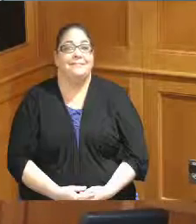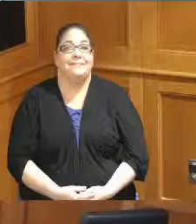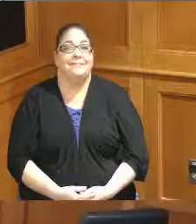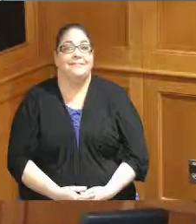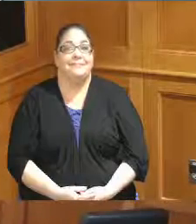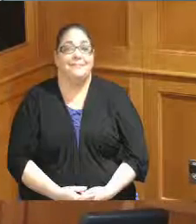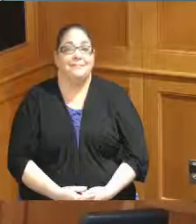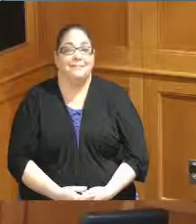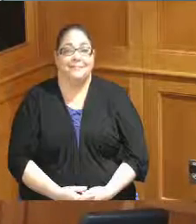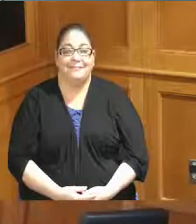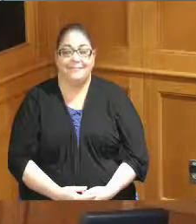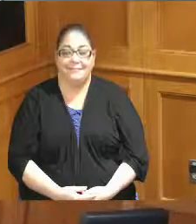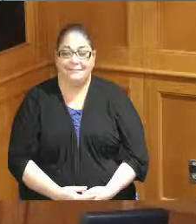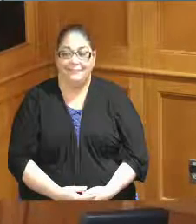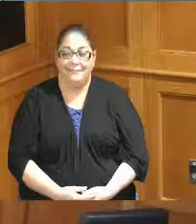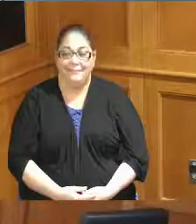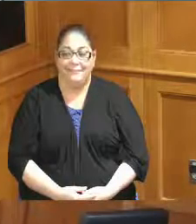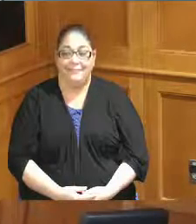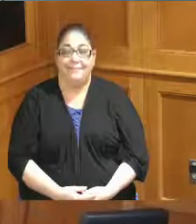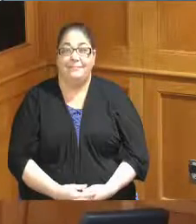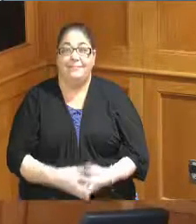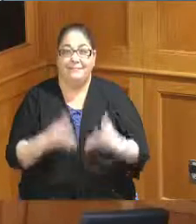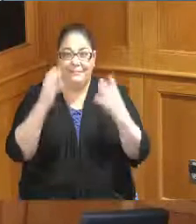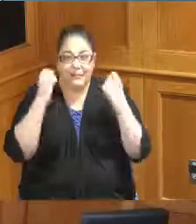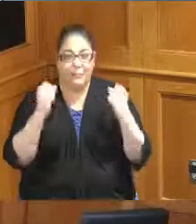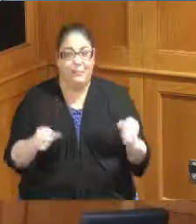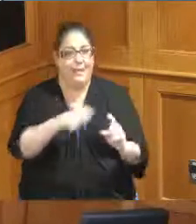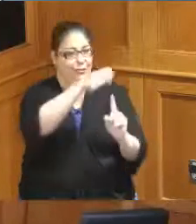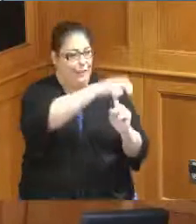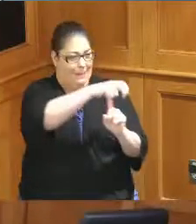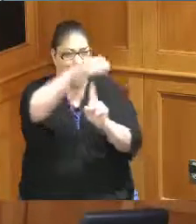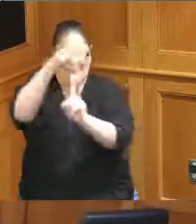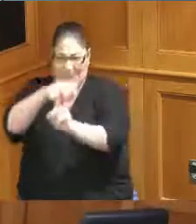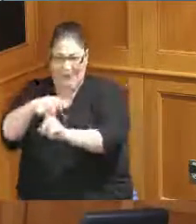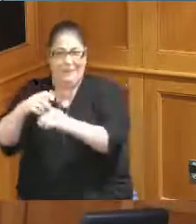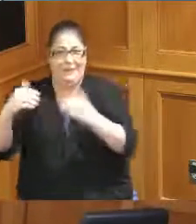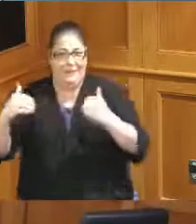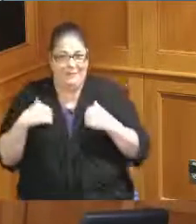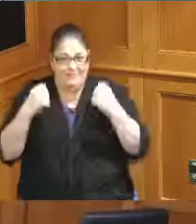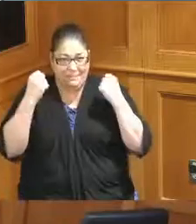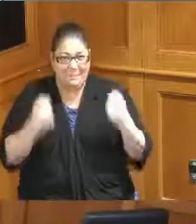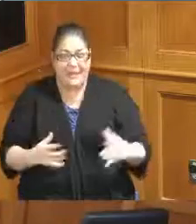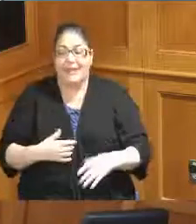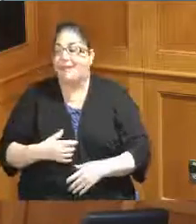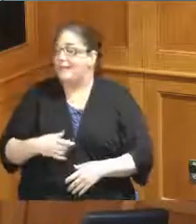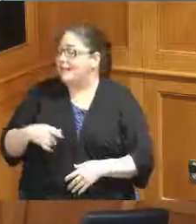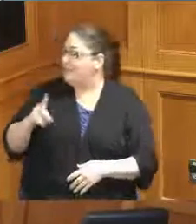still when you have so many champions yes Madam President while you're looking can I say a word